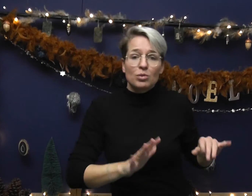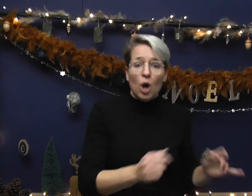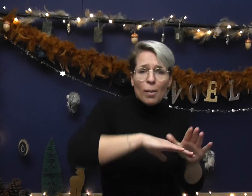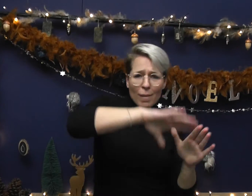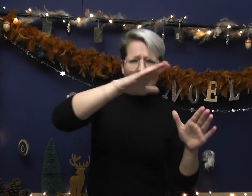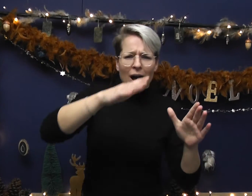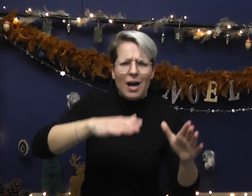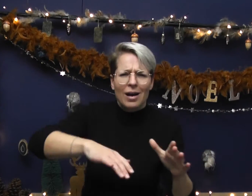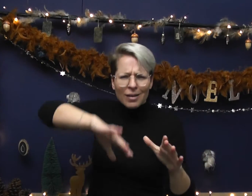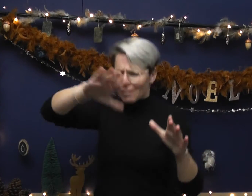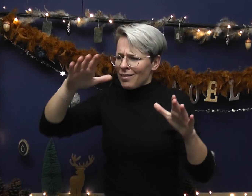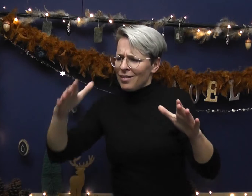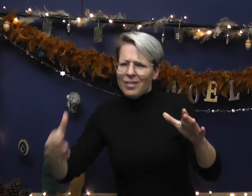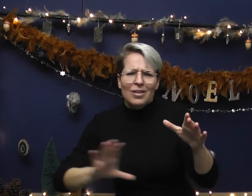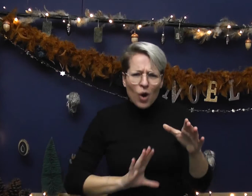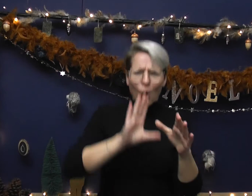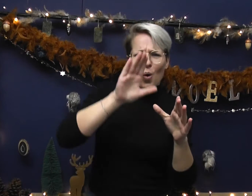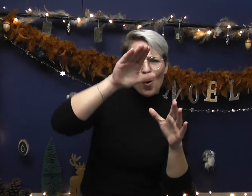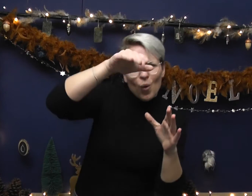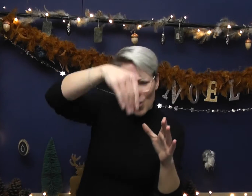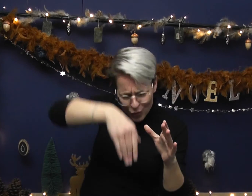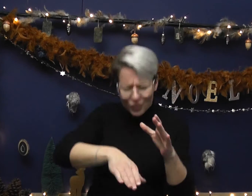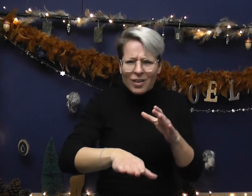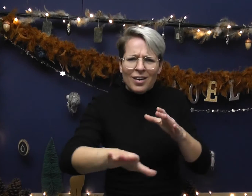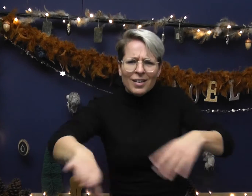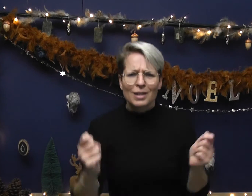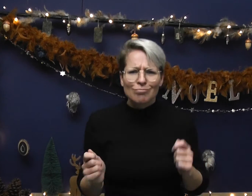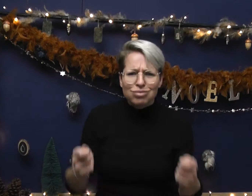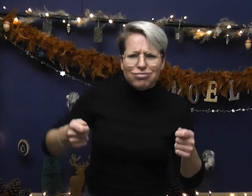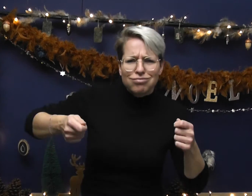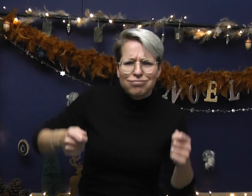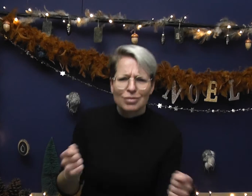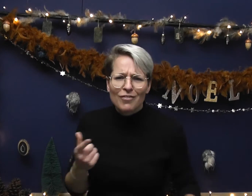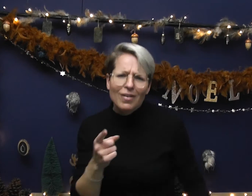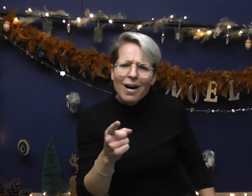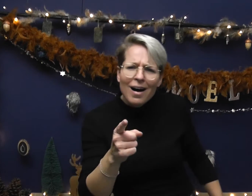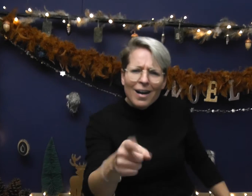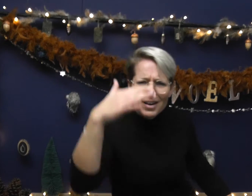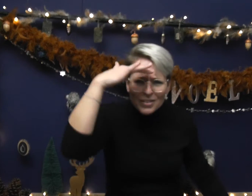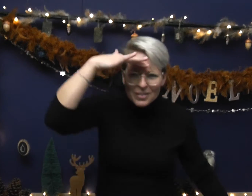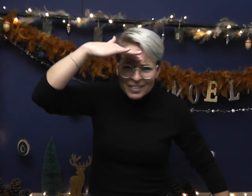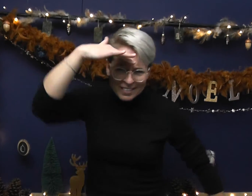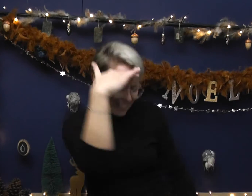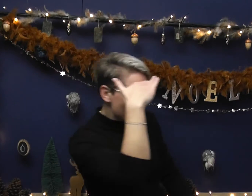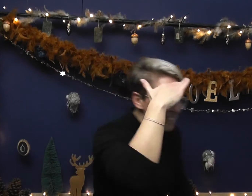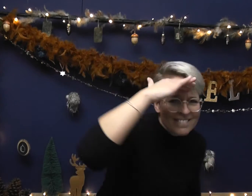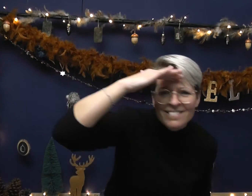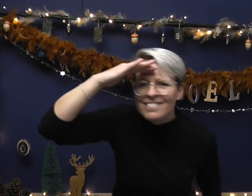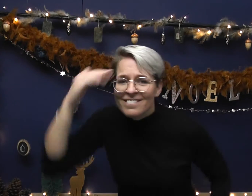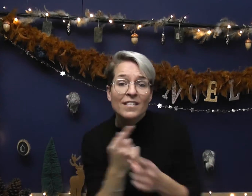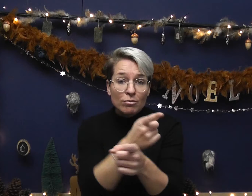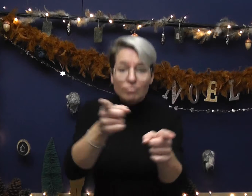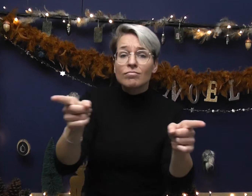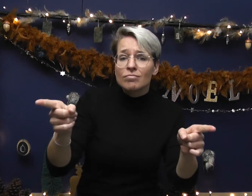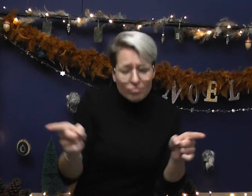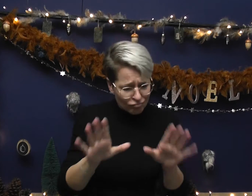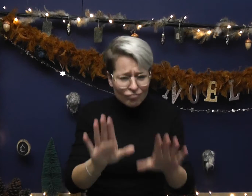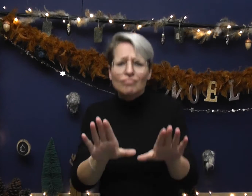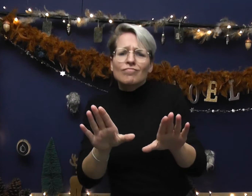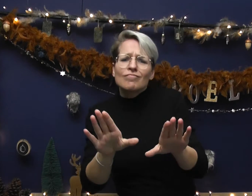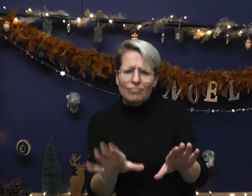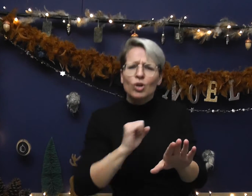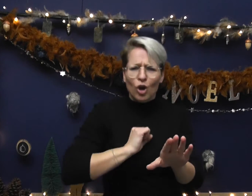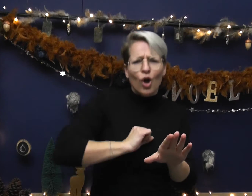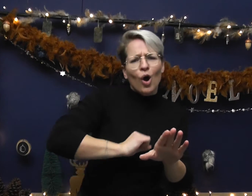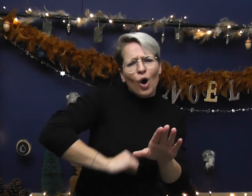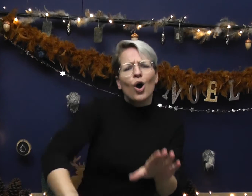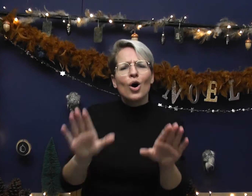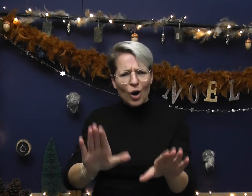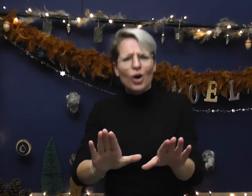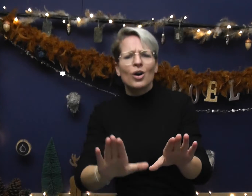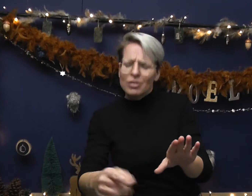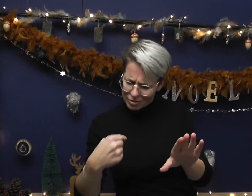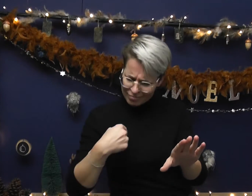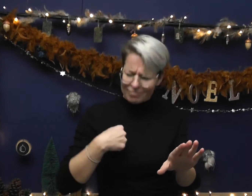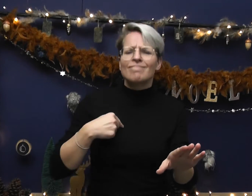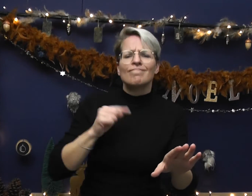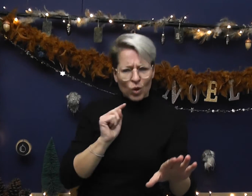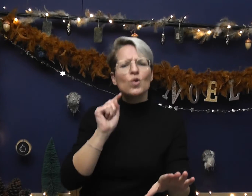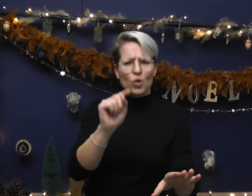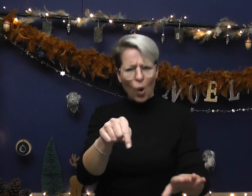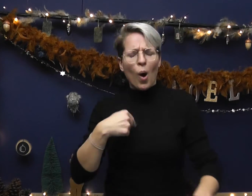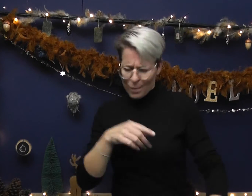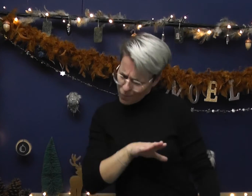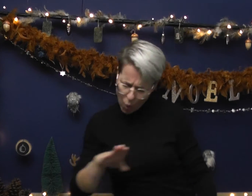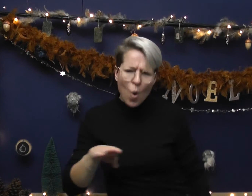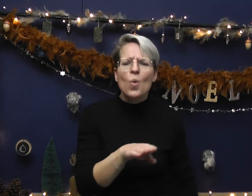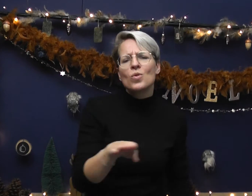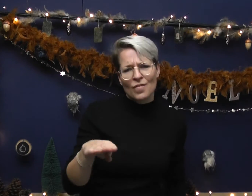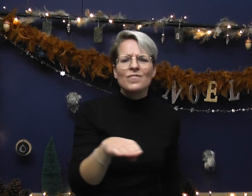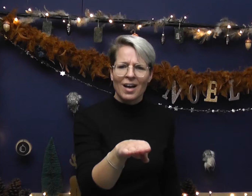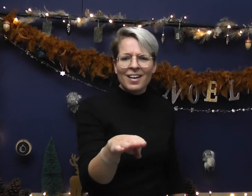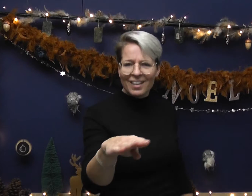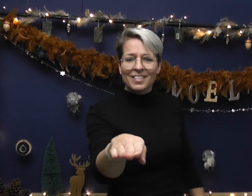Over the hills and far, far away You can be sure that I'm on my way